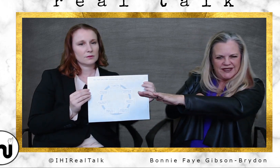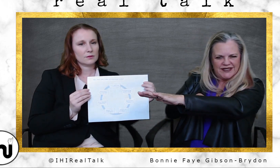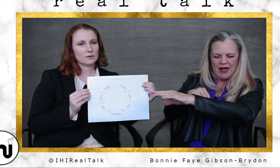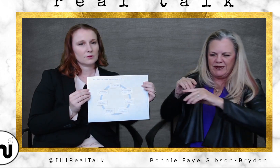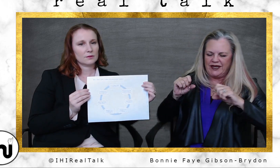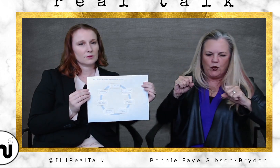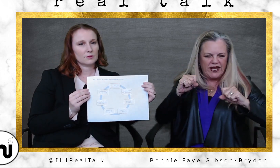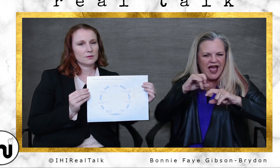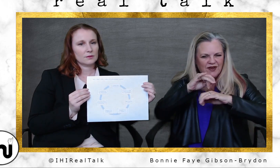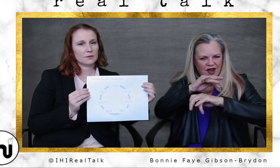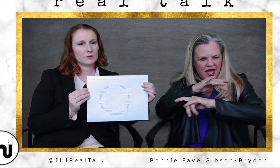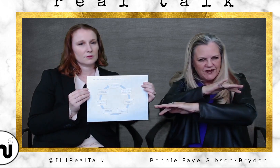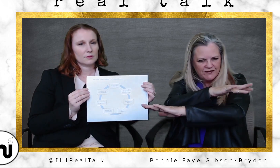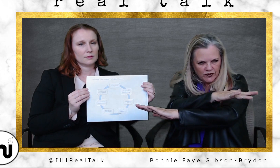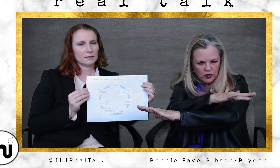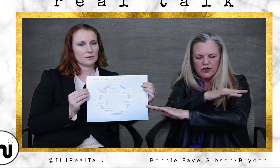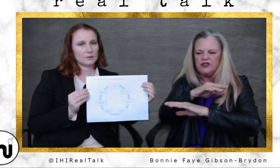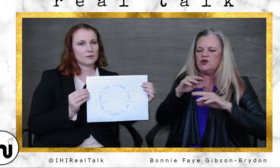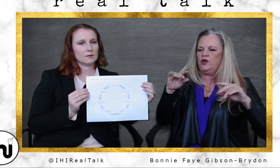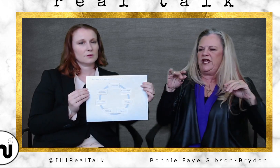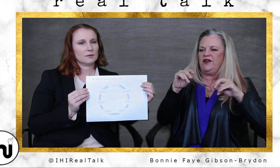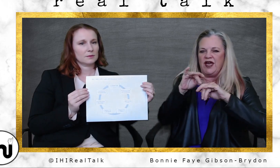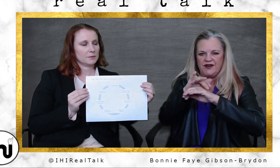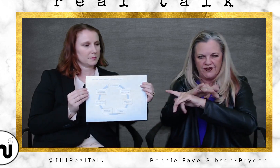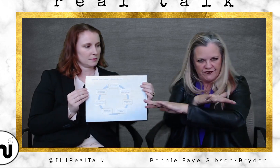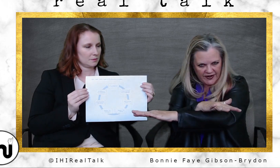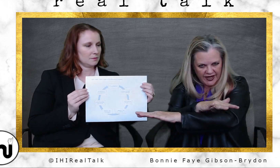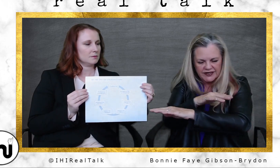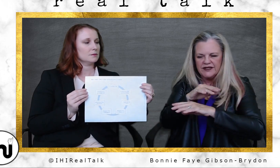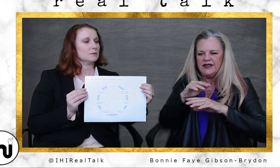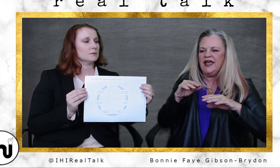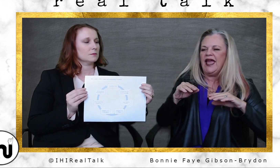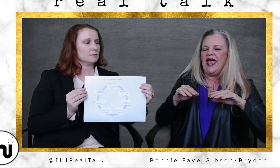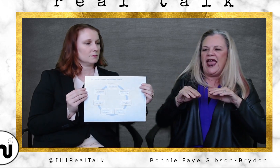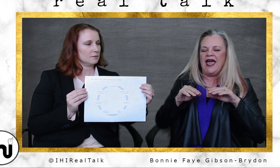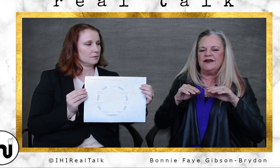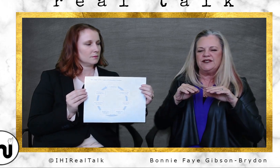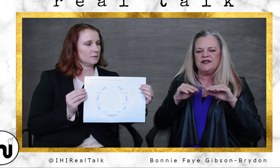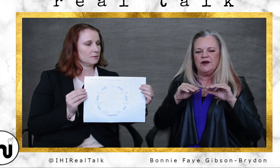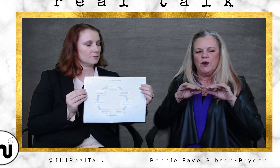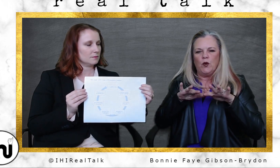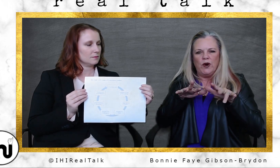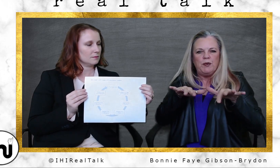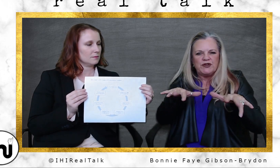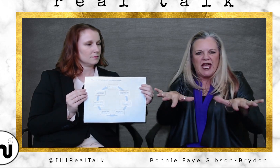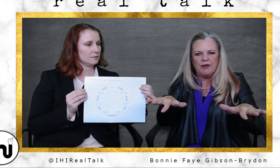happening. We have a lot of influence. We have a lot of effect, and ripples happen